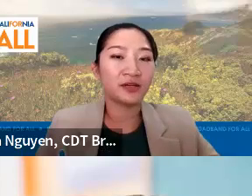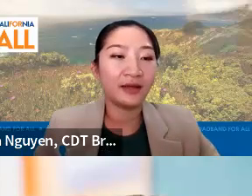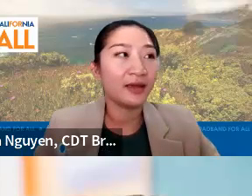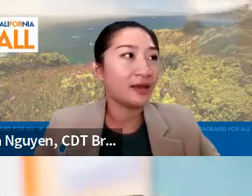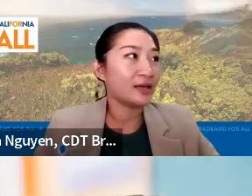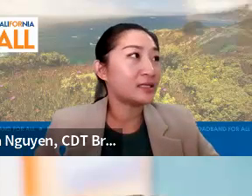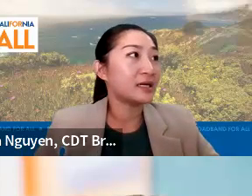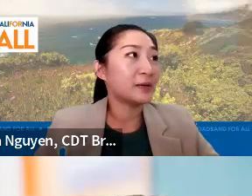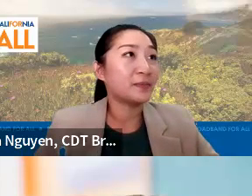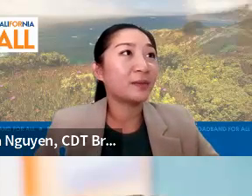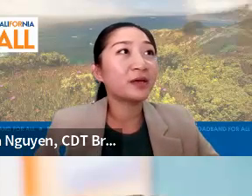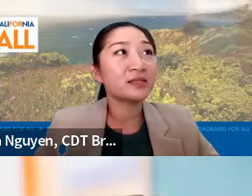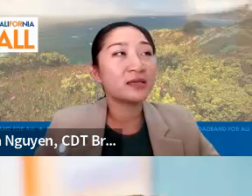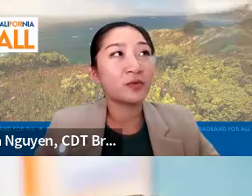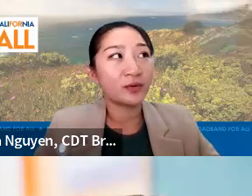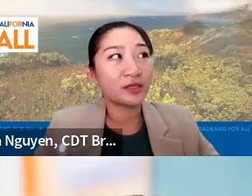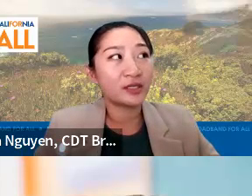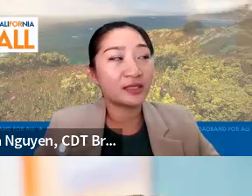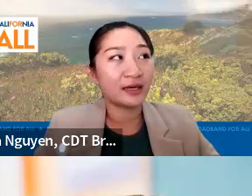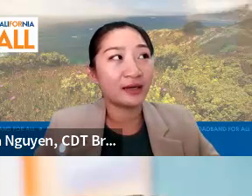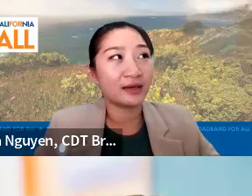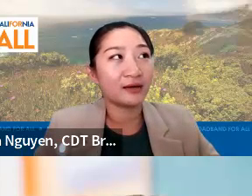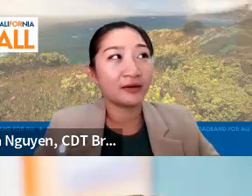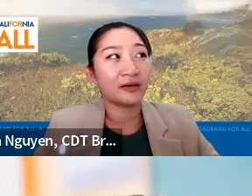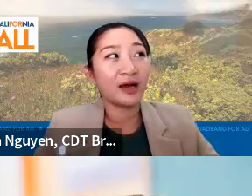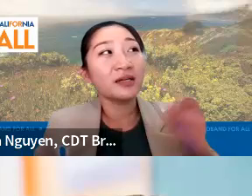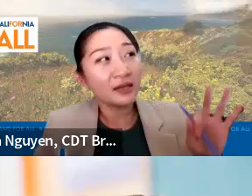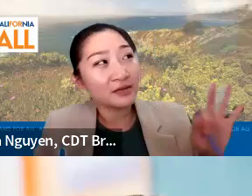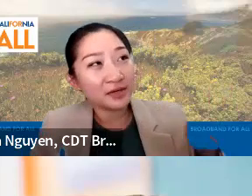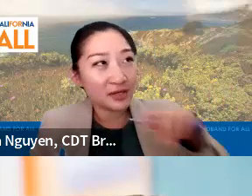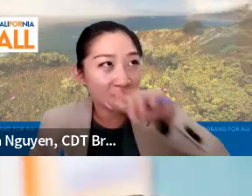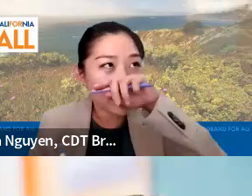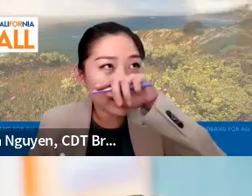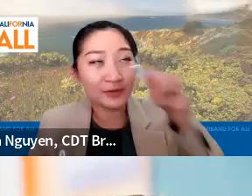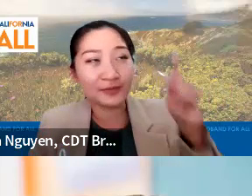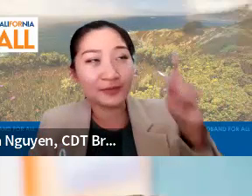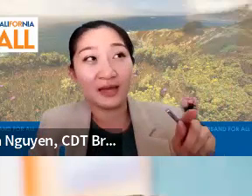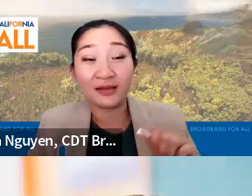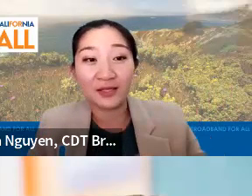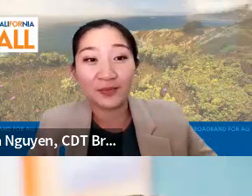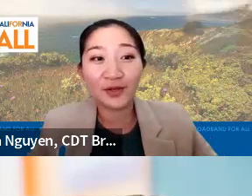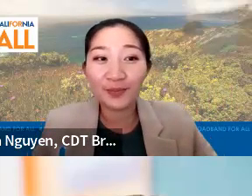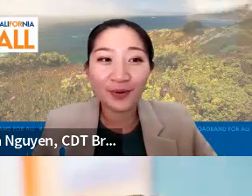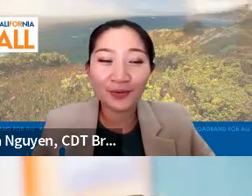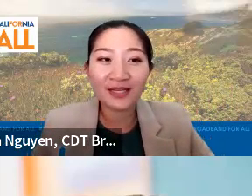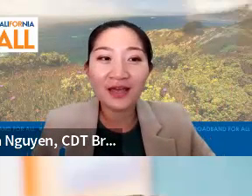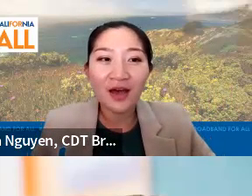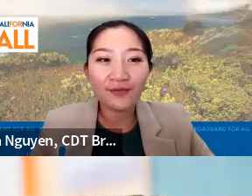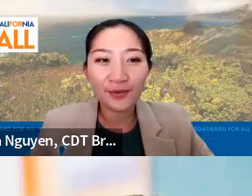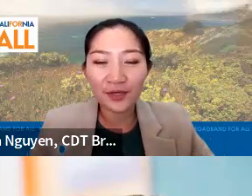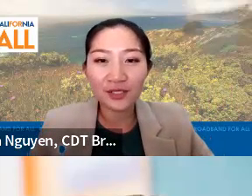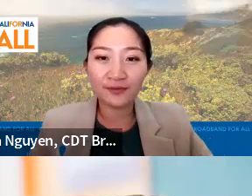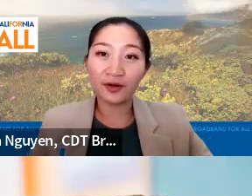that, and i'm not seeing more questions. So I’m just going to pose a few questions for